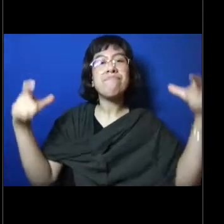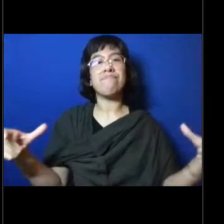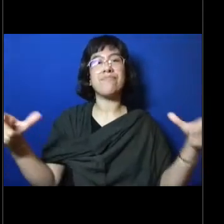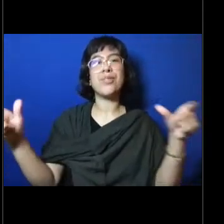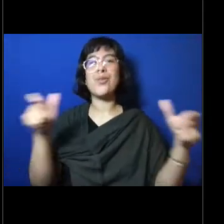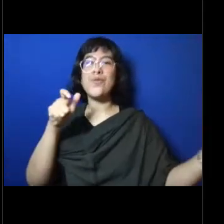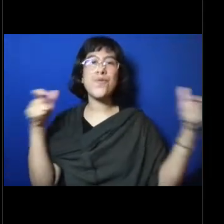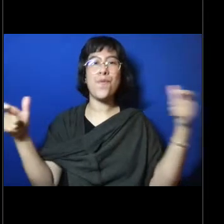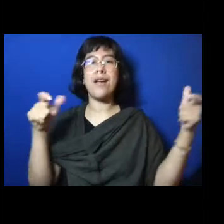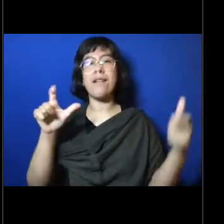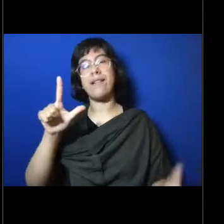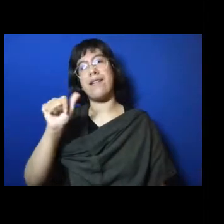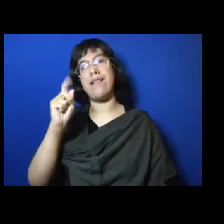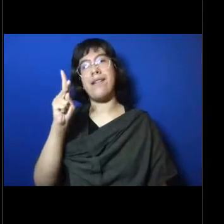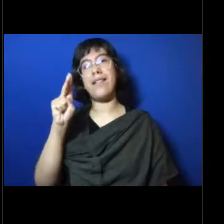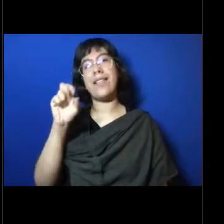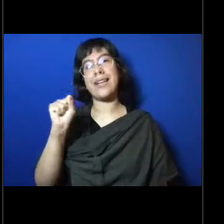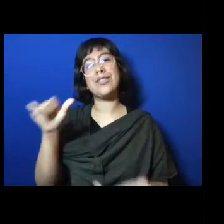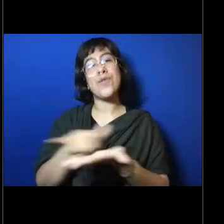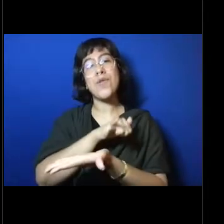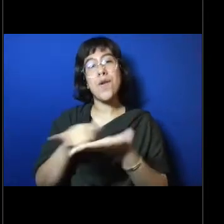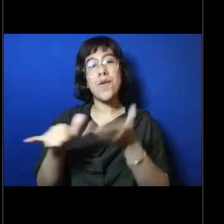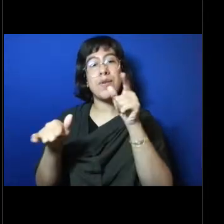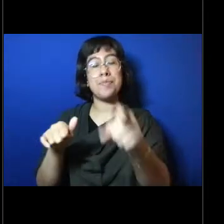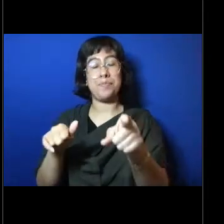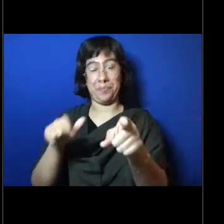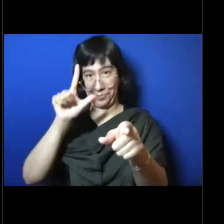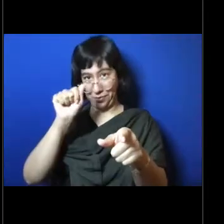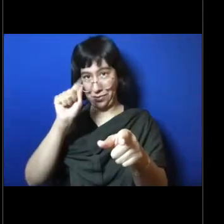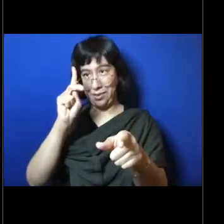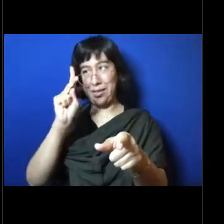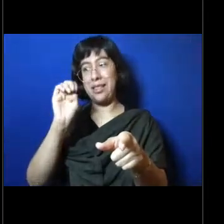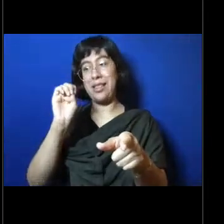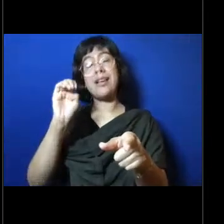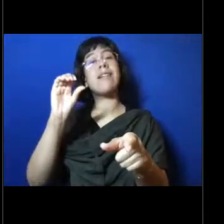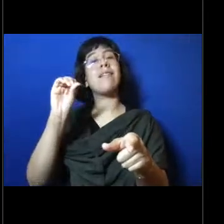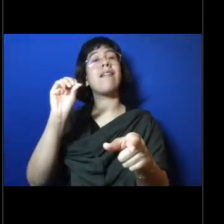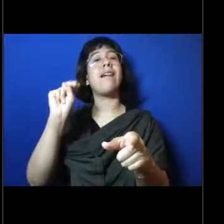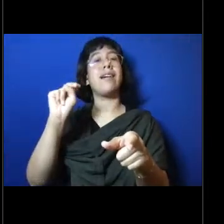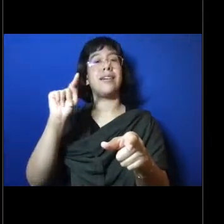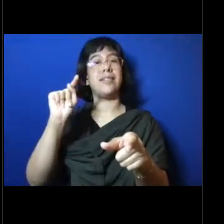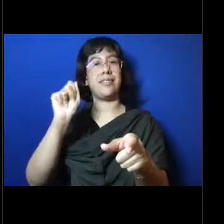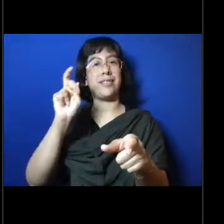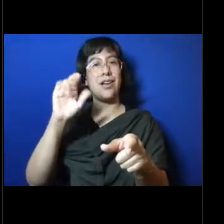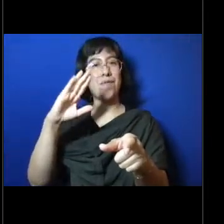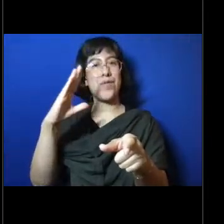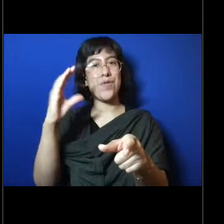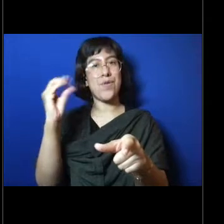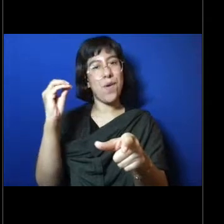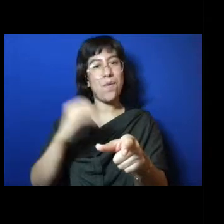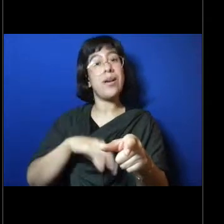in Upstate New York. This is Lake Ontario. It's a huge Lake, 65 miles across so big that you can't see across it.